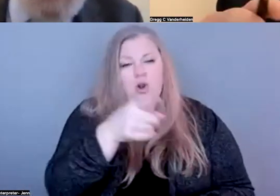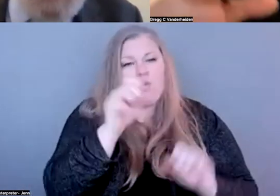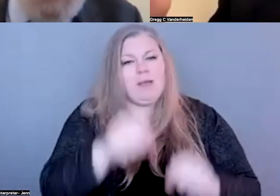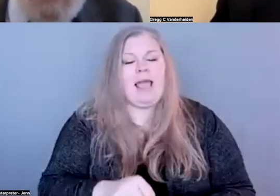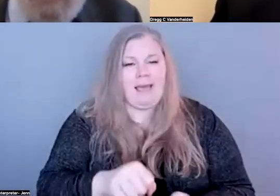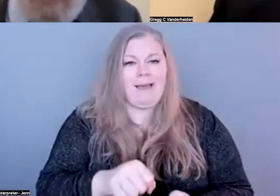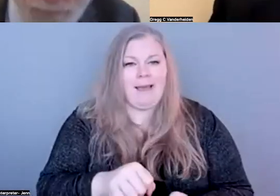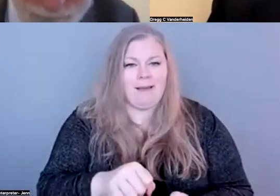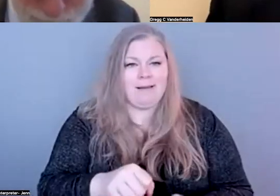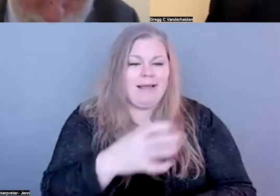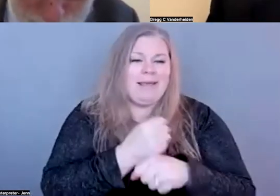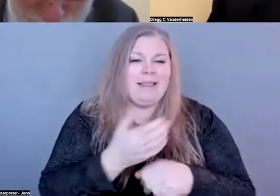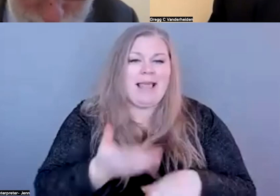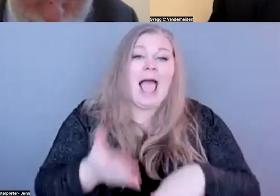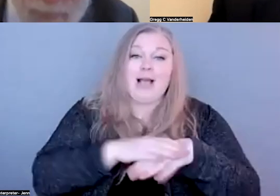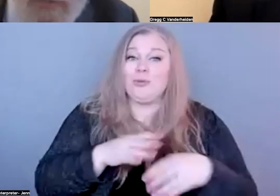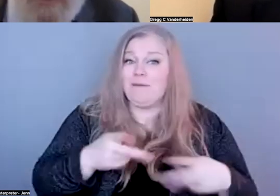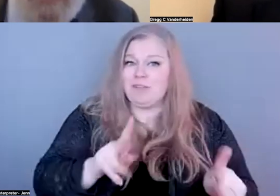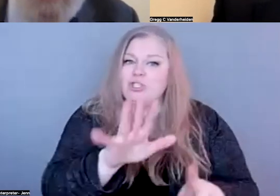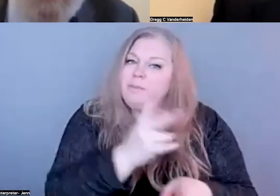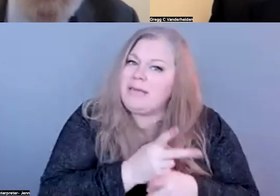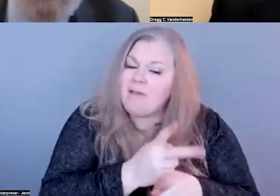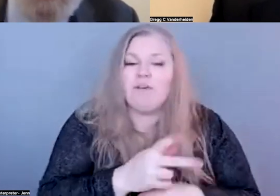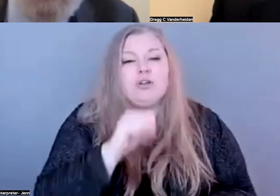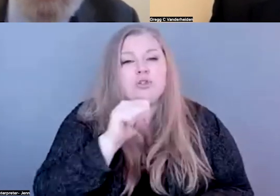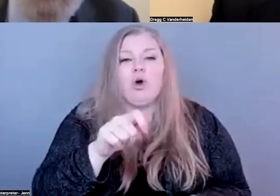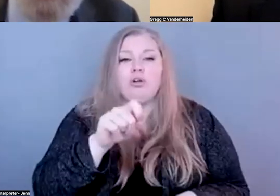extra privileges. Be careful though don't turn your camera mic on because you actually